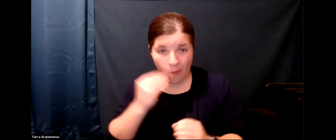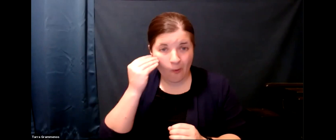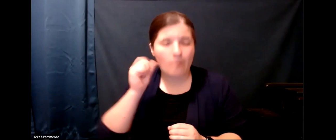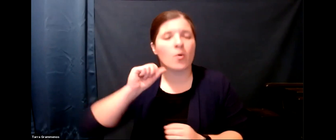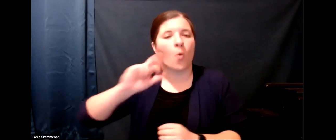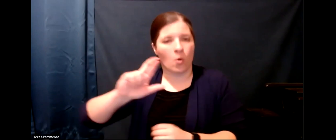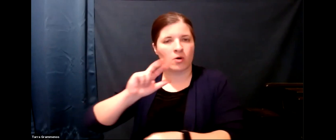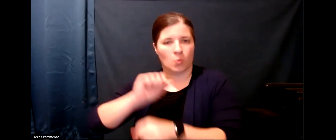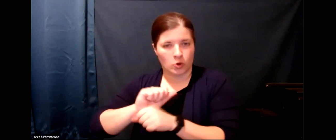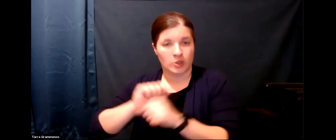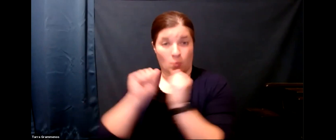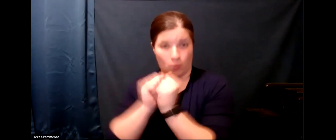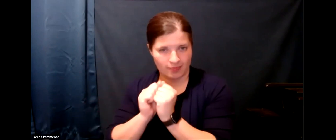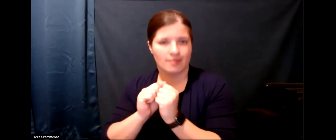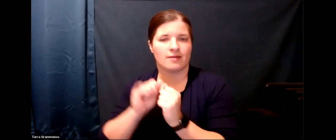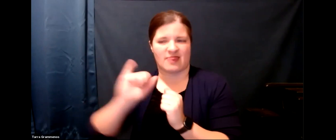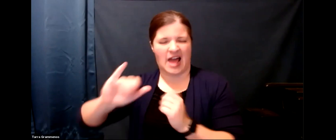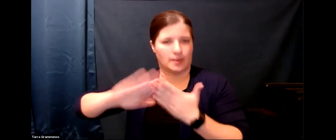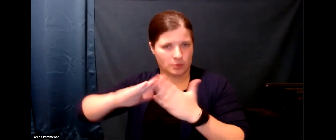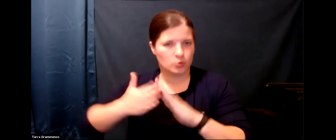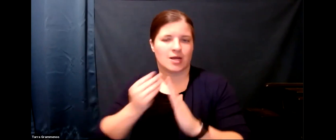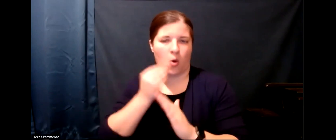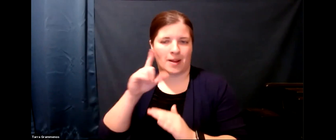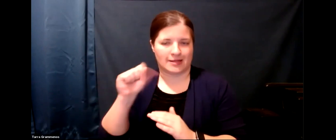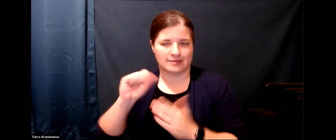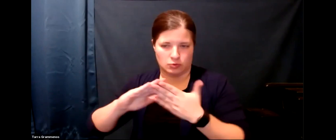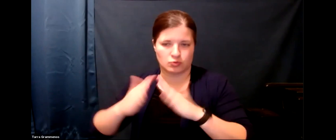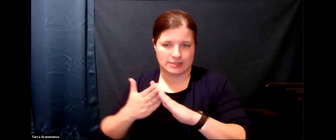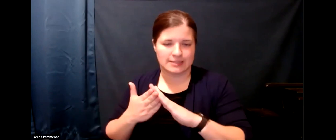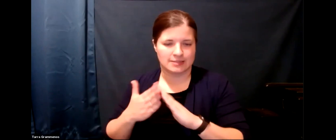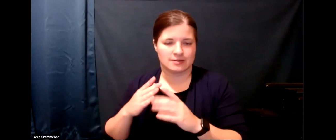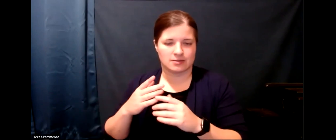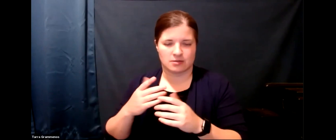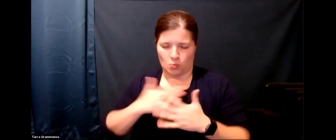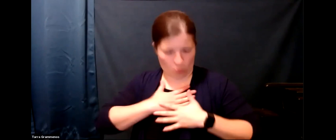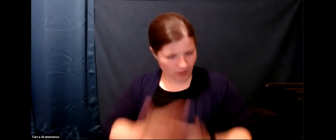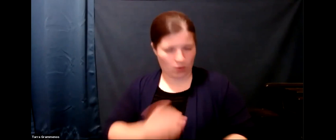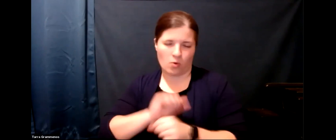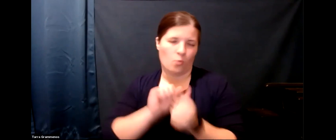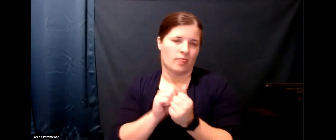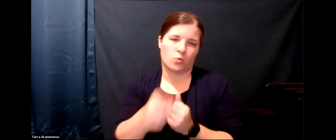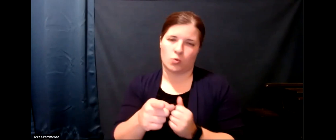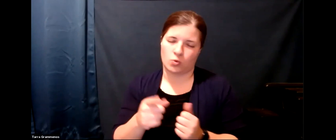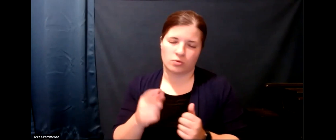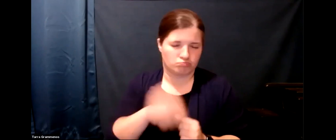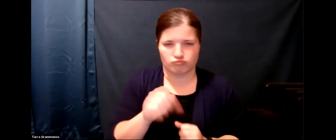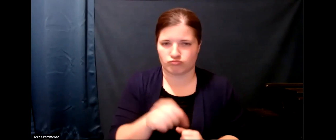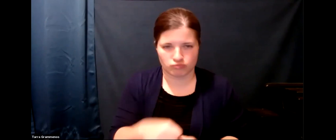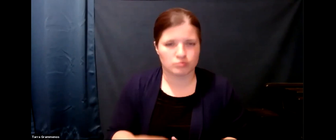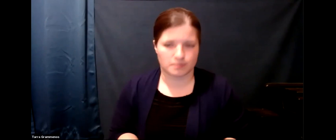homeless to help you with specifics.